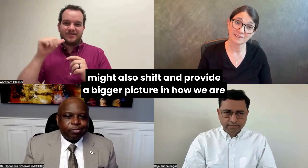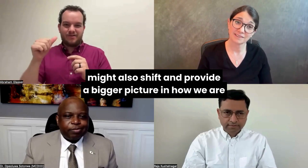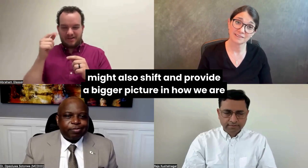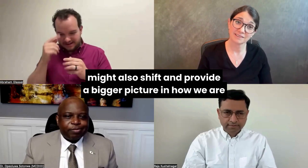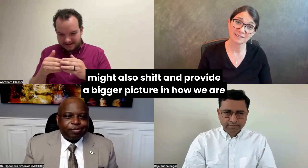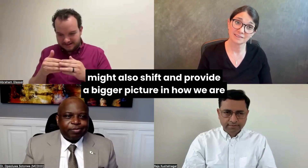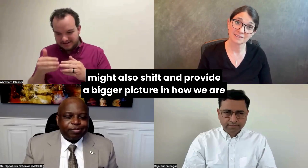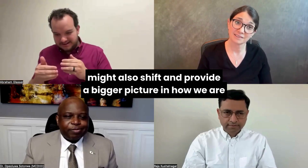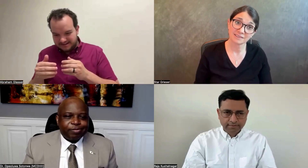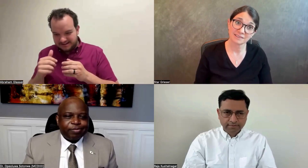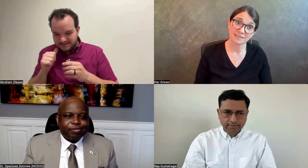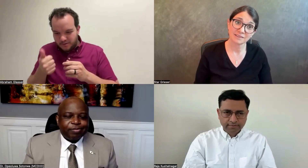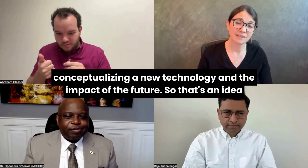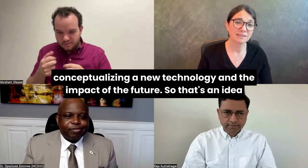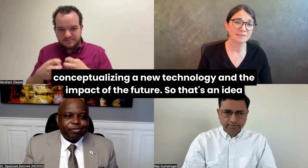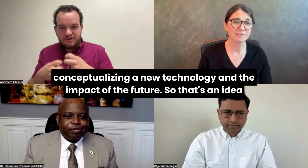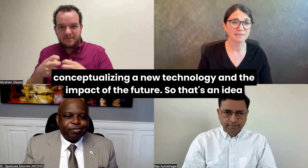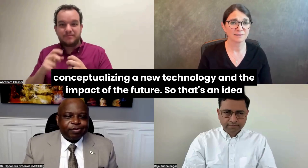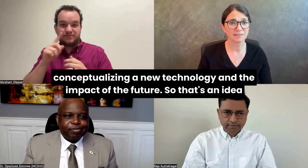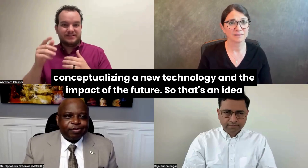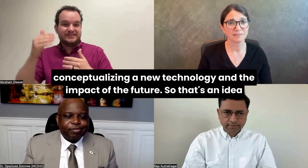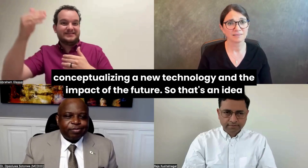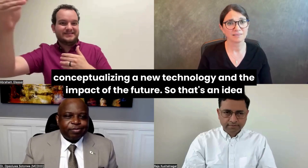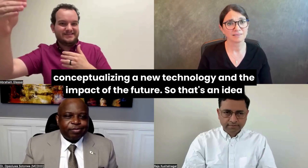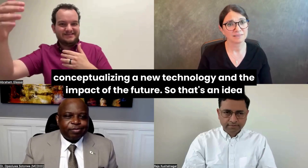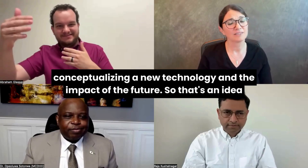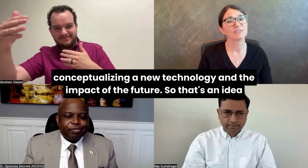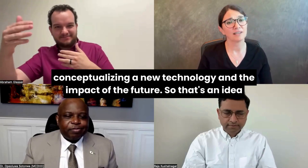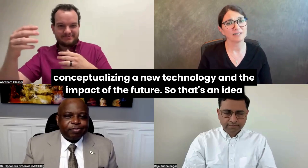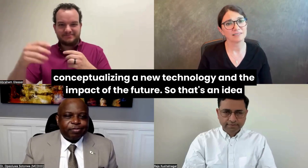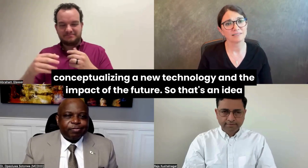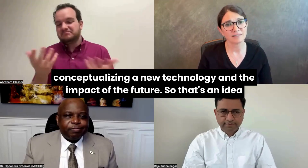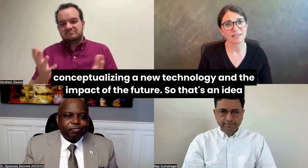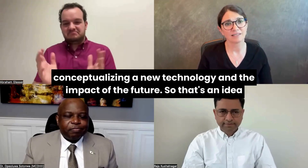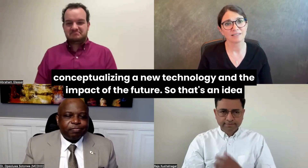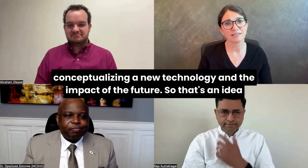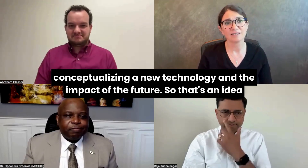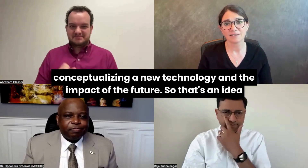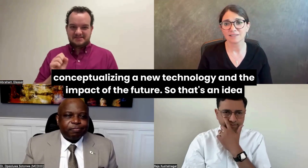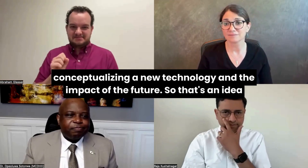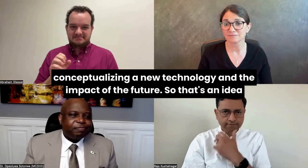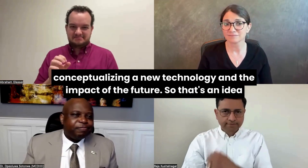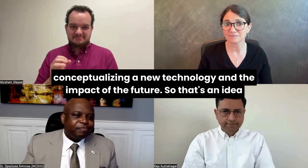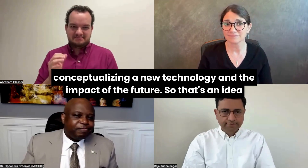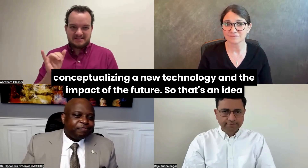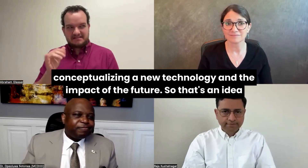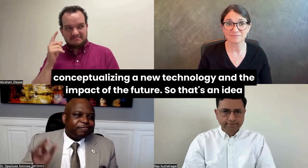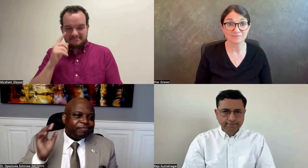conceptualizing a new technology and the impact of the future. So that's an idea that I usually take.